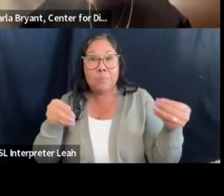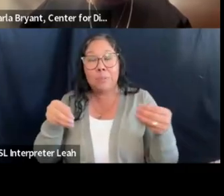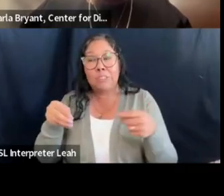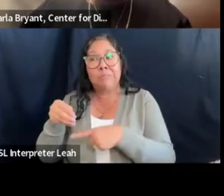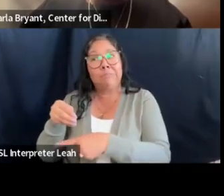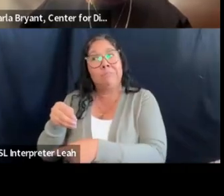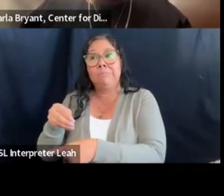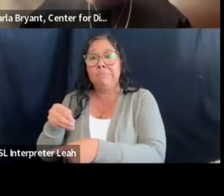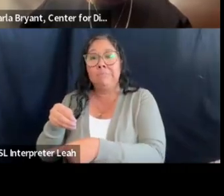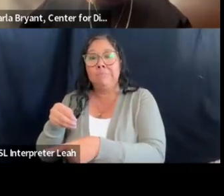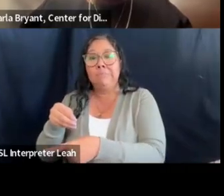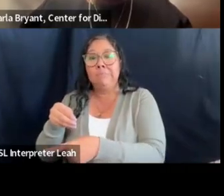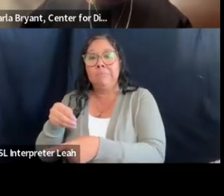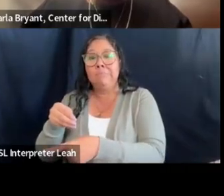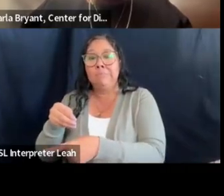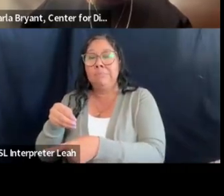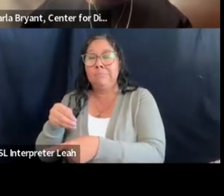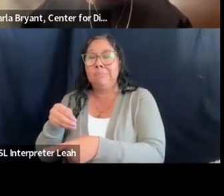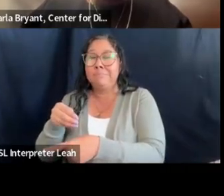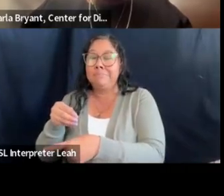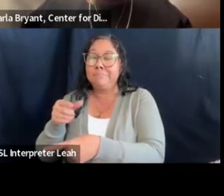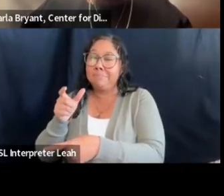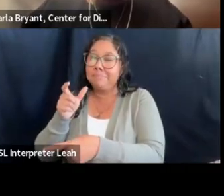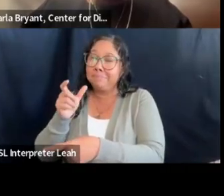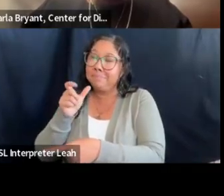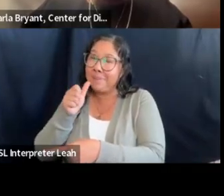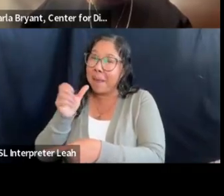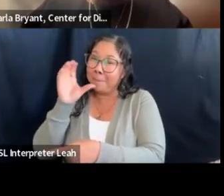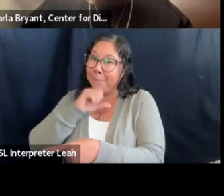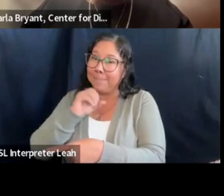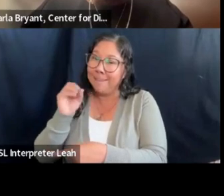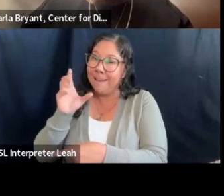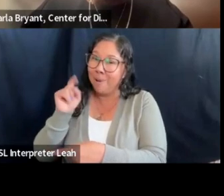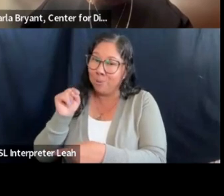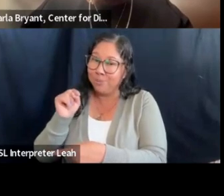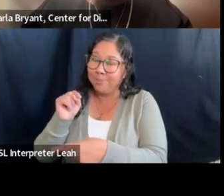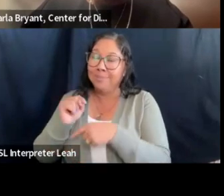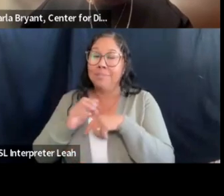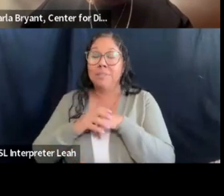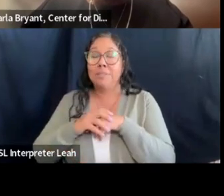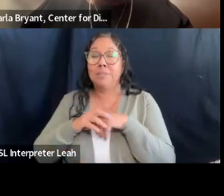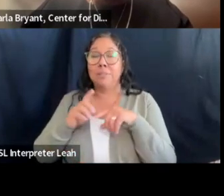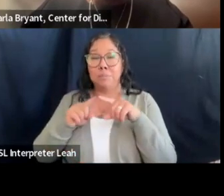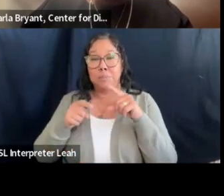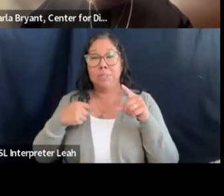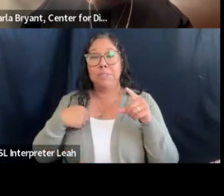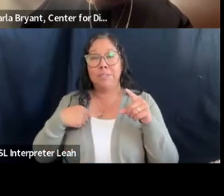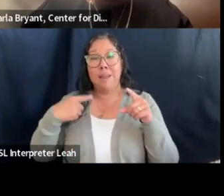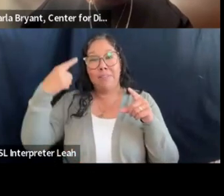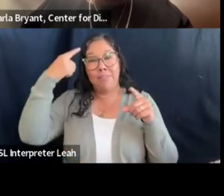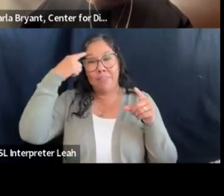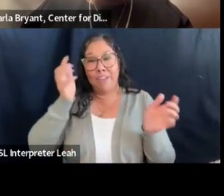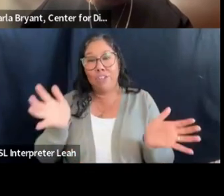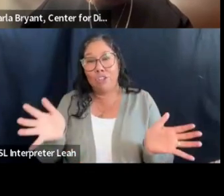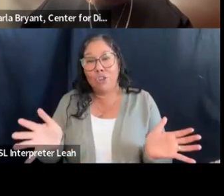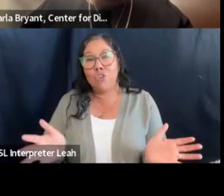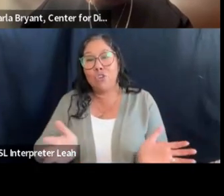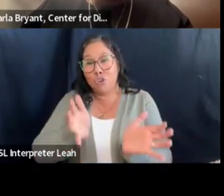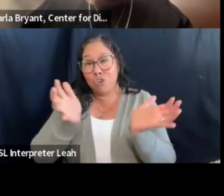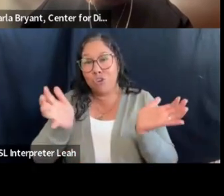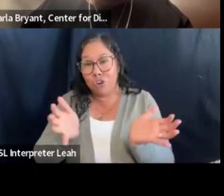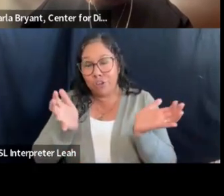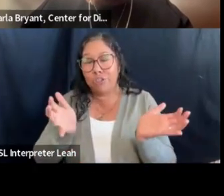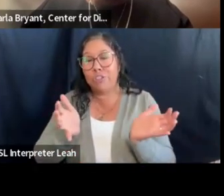something that was very important to him. So, I I think encouraging looking at uh black student